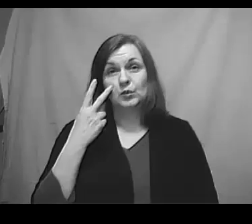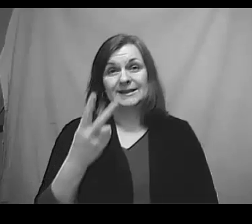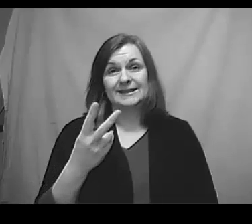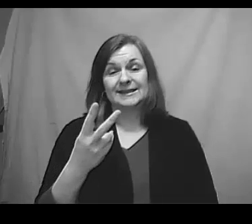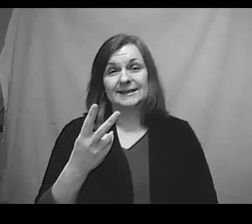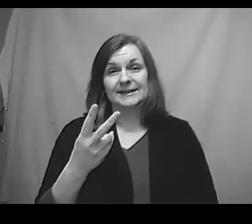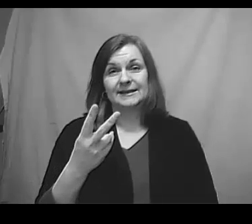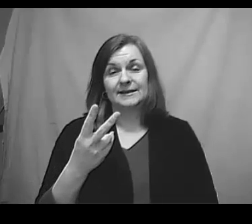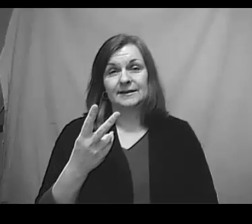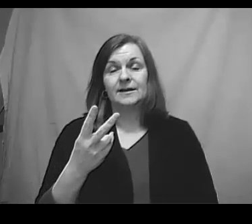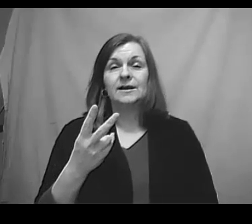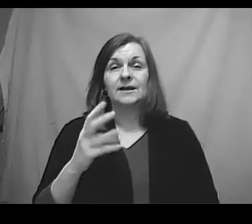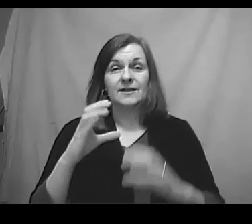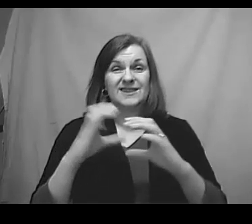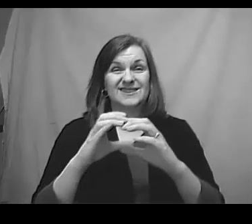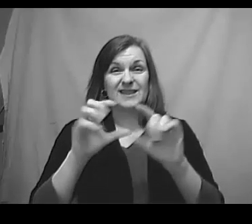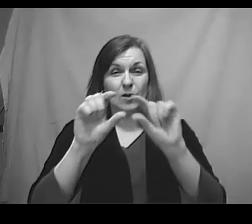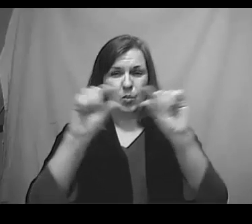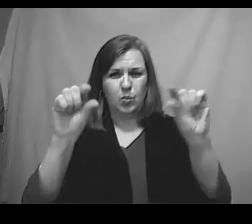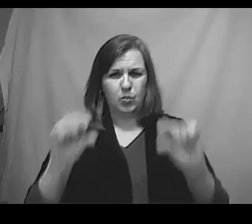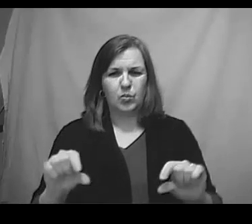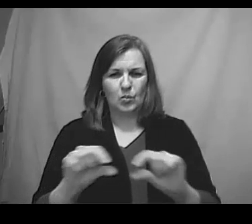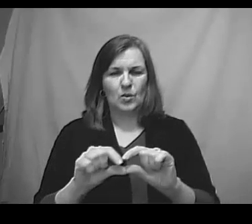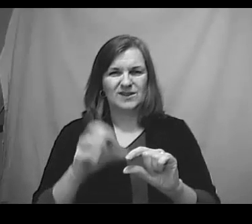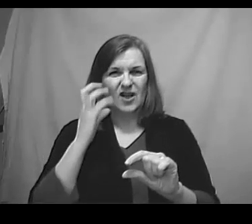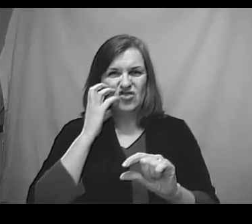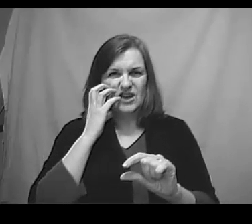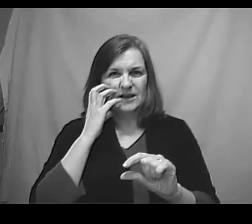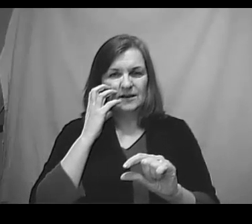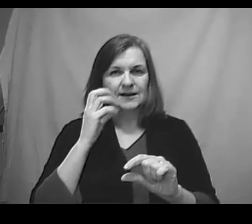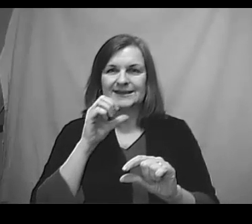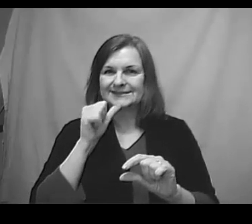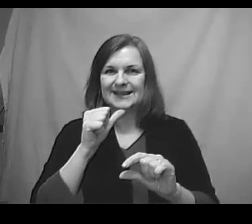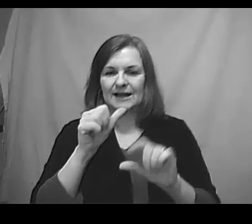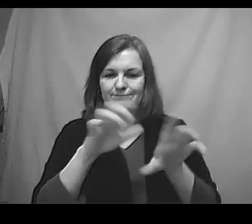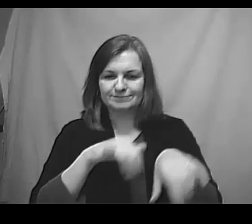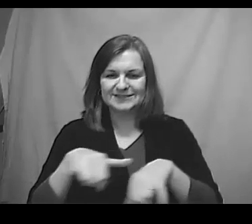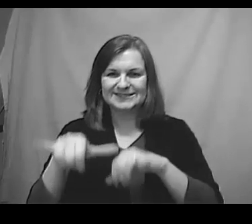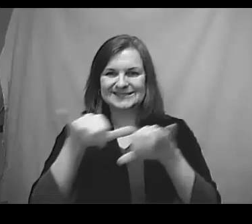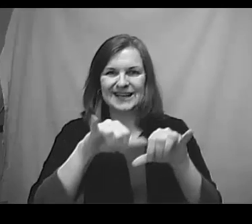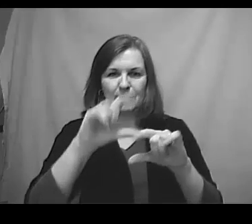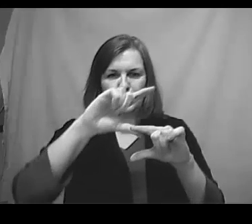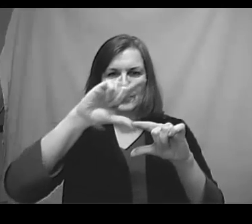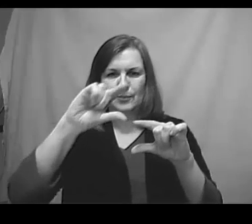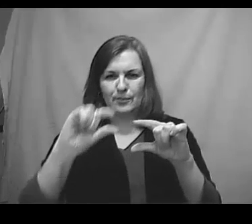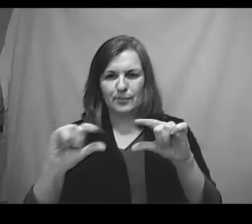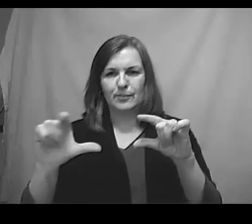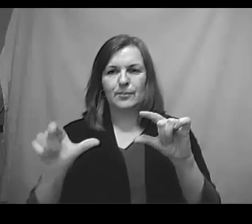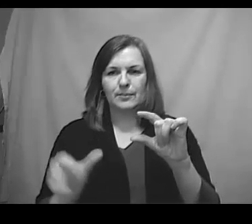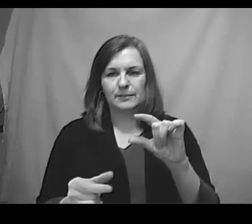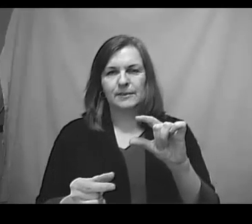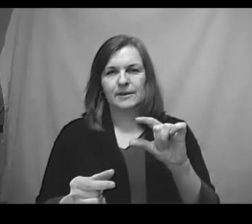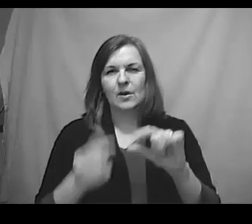so you see that they are thicker. They are not necessarily even and the reason for this is